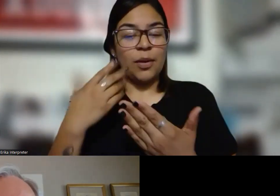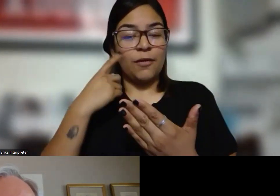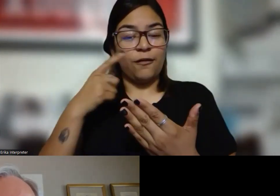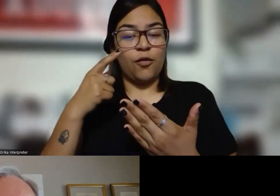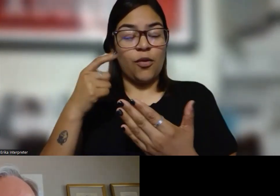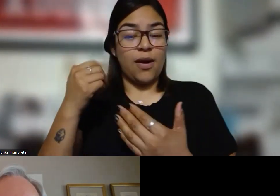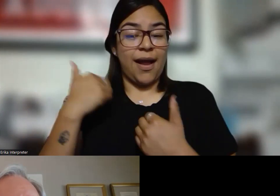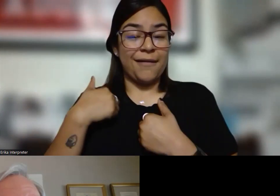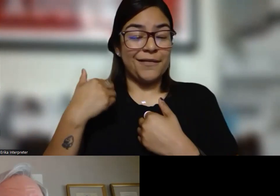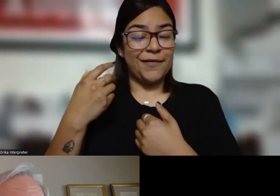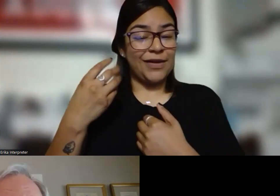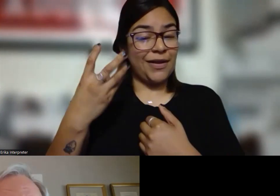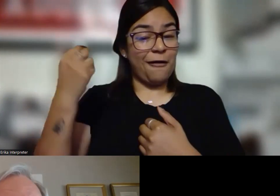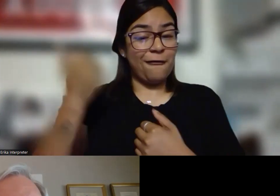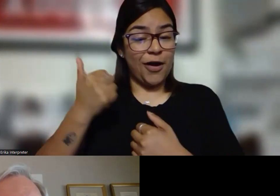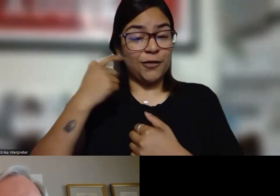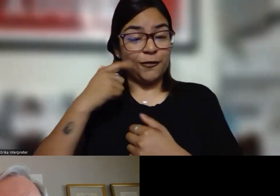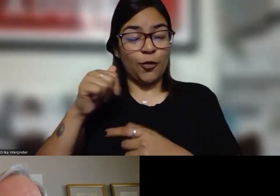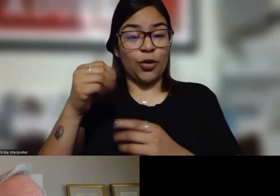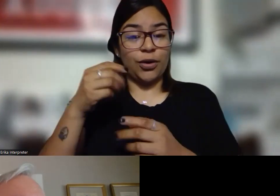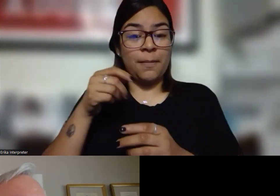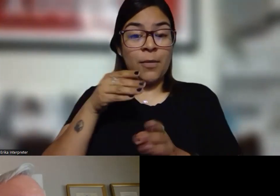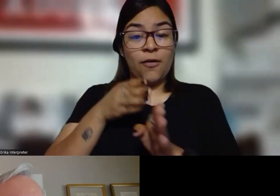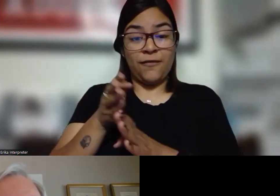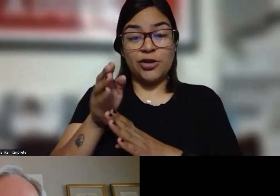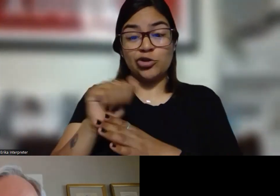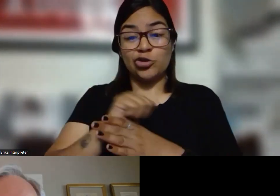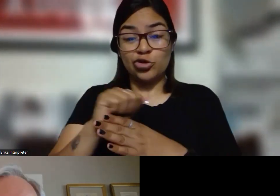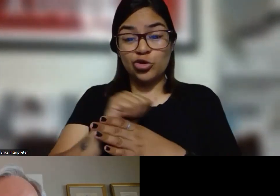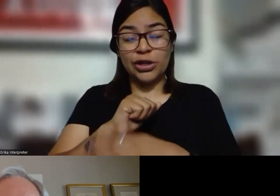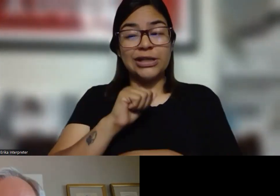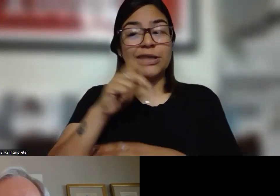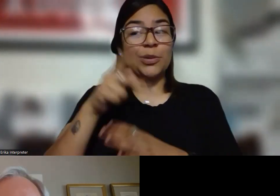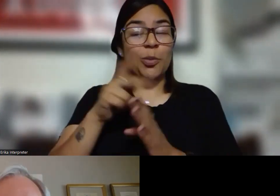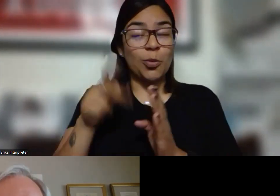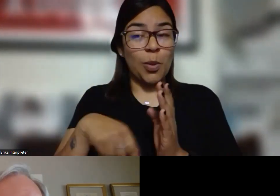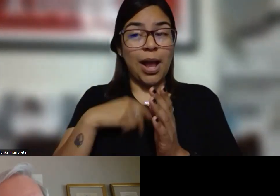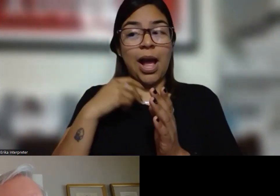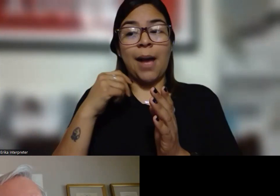a a professional training program a training academy we we kind of go back and forth on the